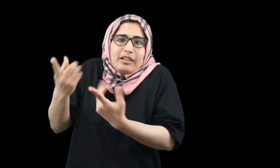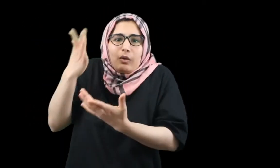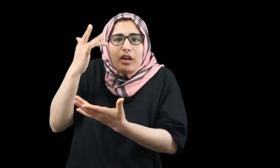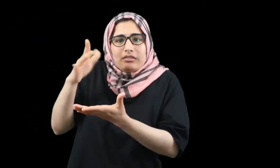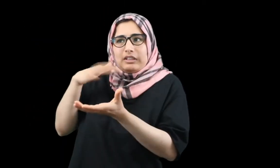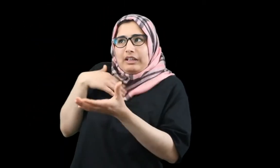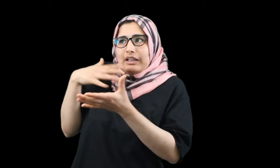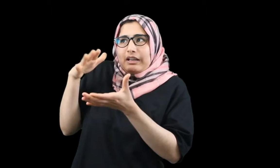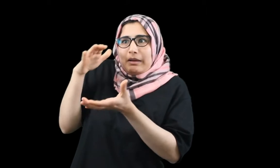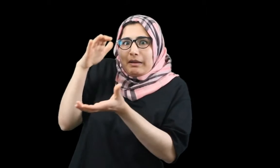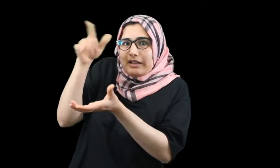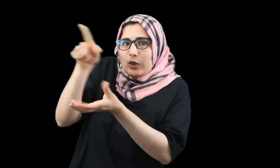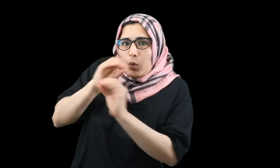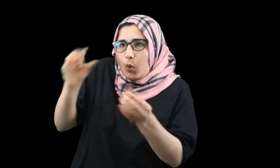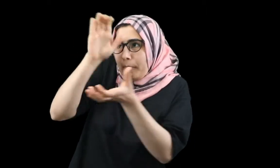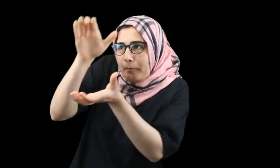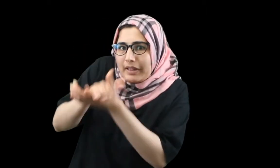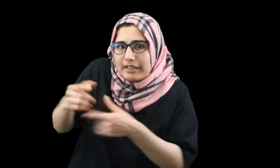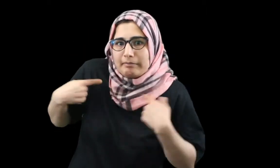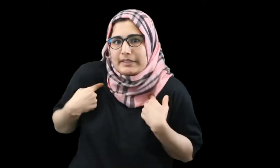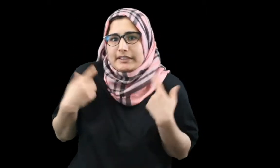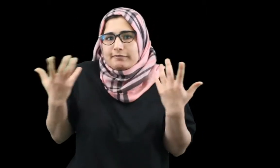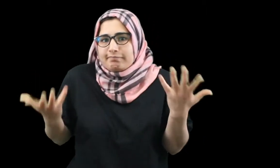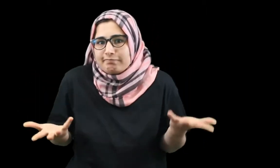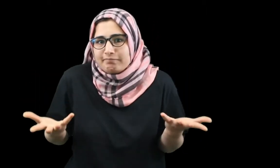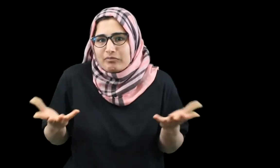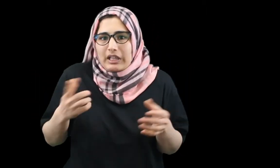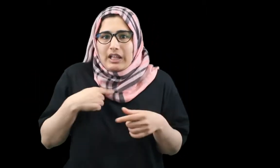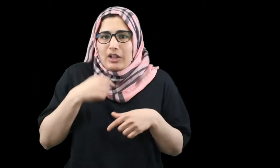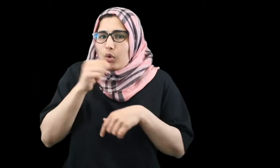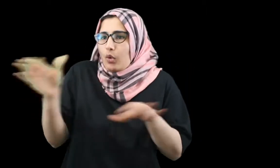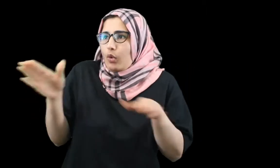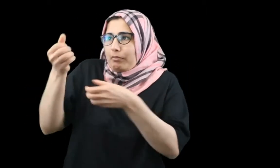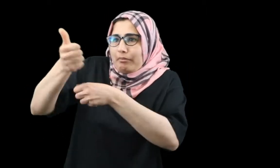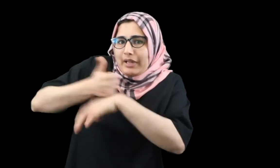I couldn't tell my family because they wouldn't believe me, or they might blame me.